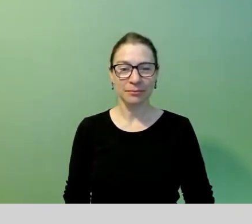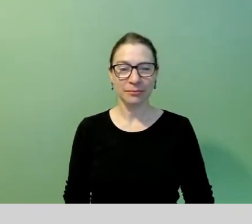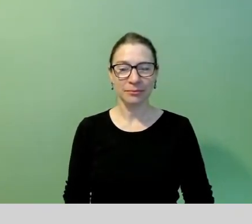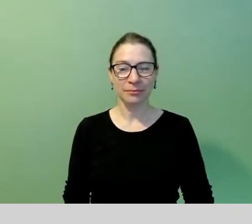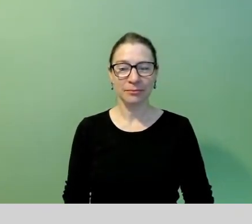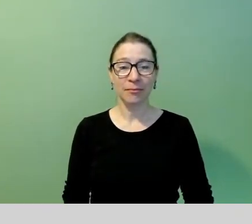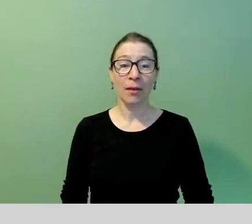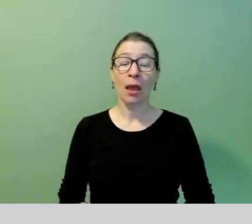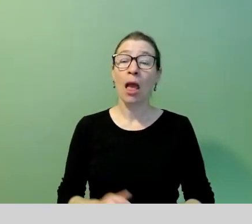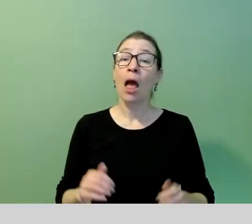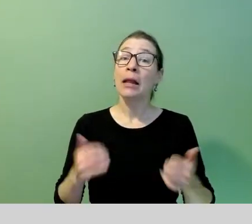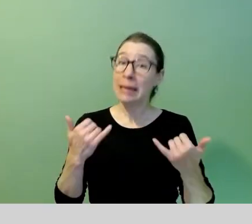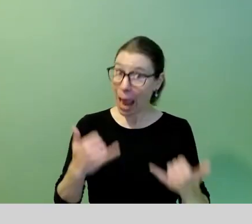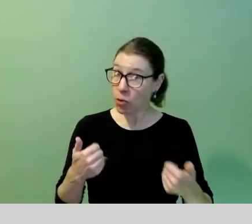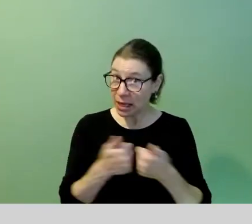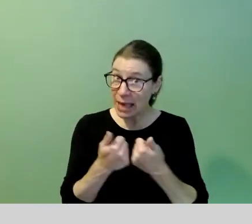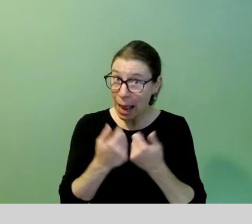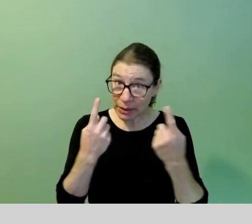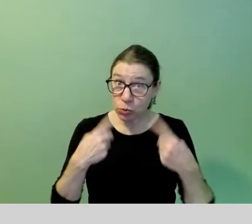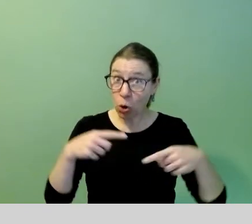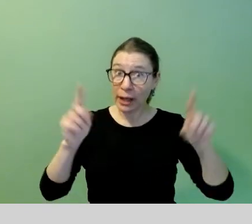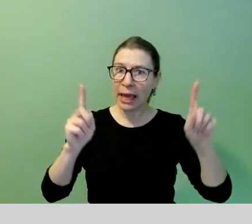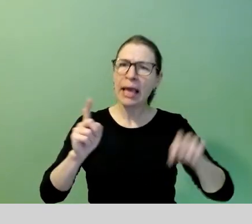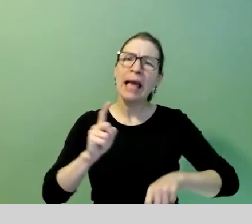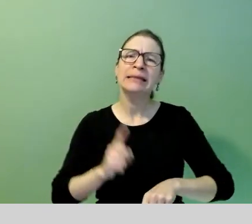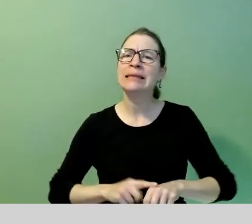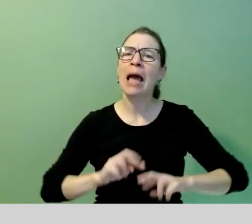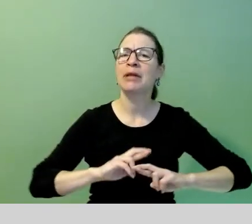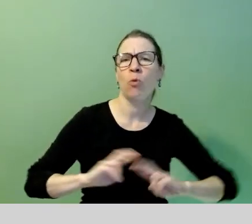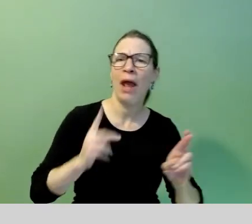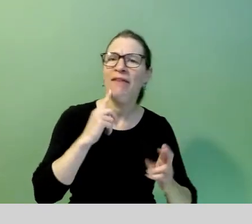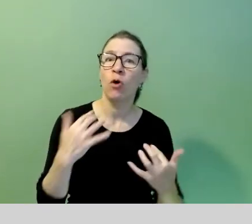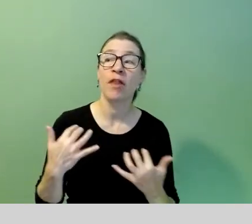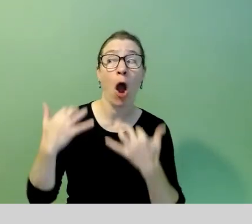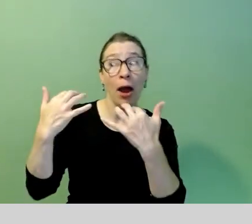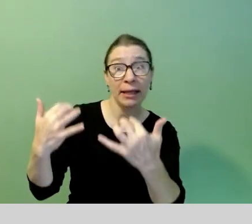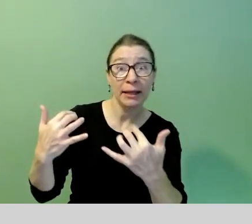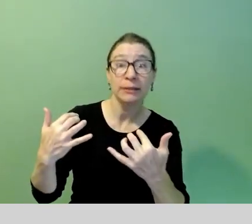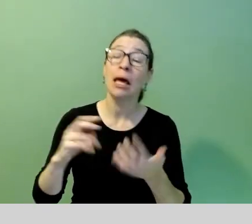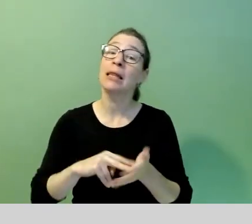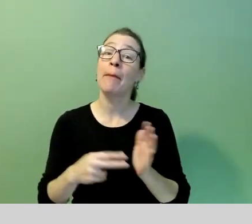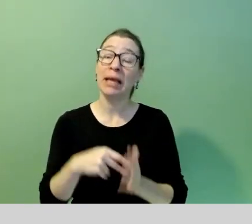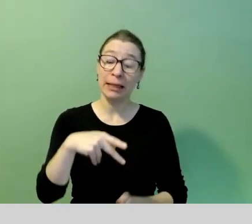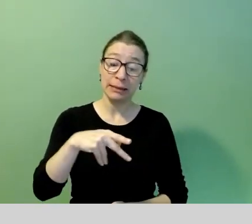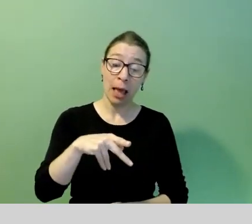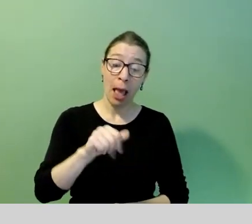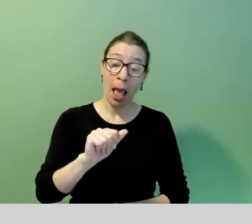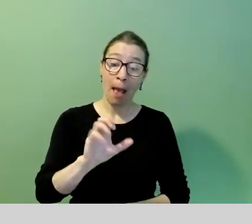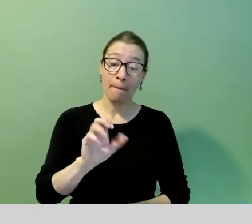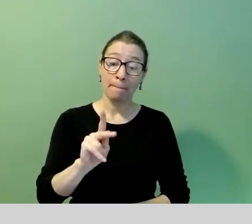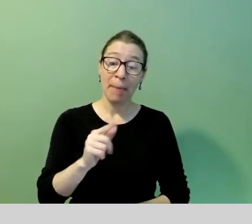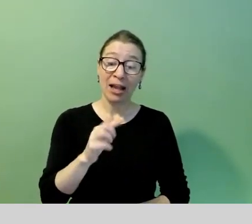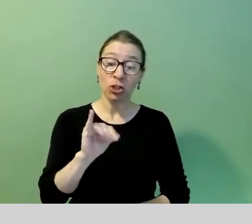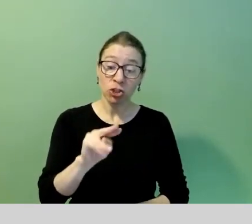With our game working, it's time to prep it for our audience. That means packaging, testing, and uploading your game.